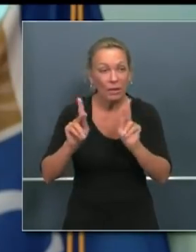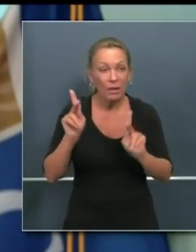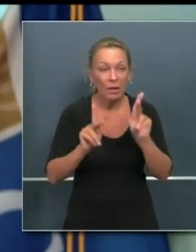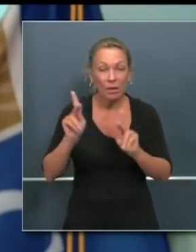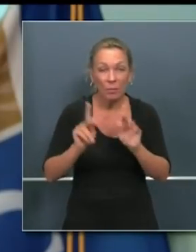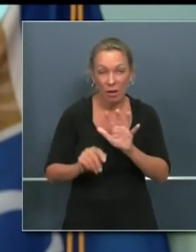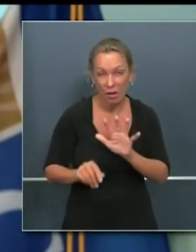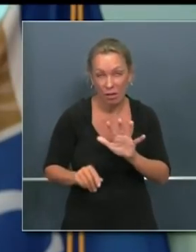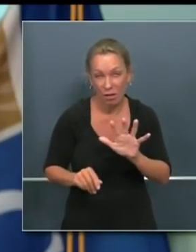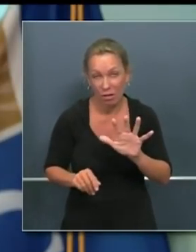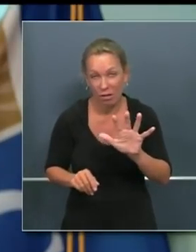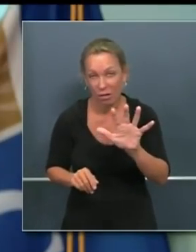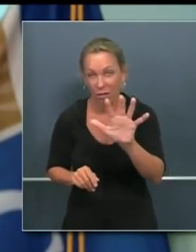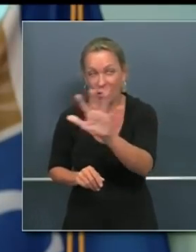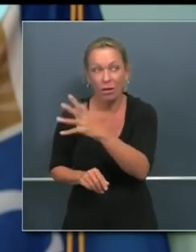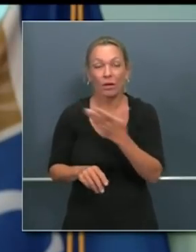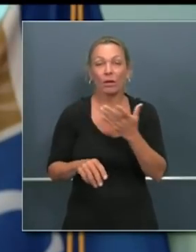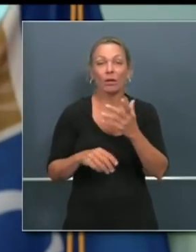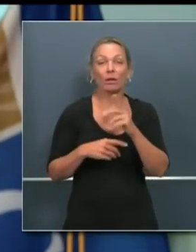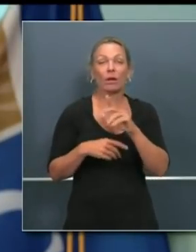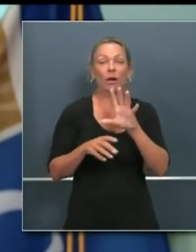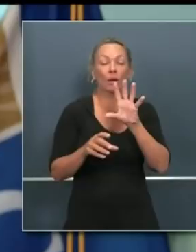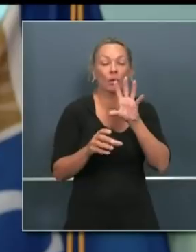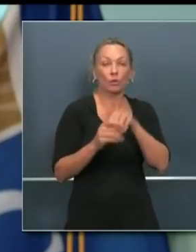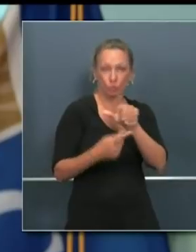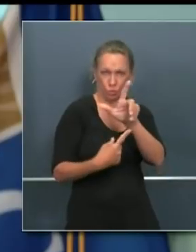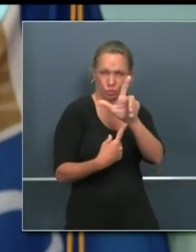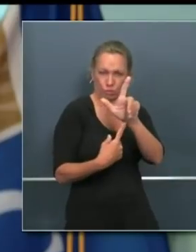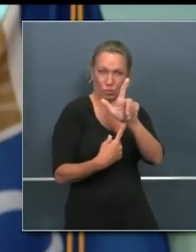WHEN WE TALK ABOUT OUR STATE, WE TALK ABOUT SCALE AND SIZE